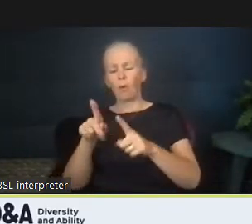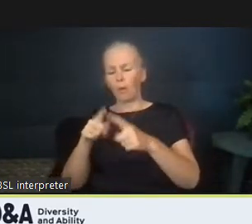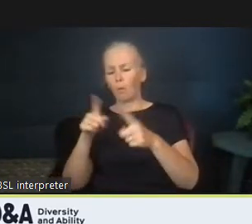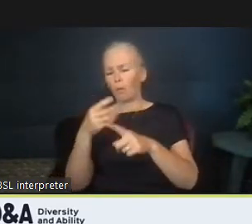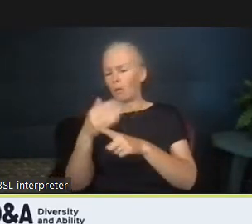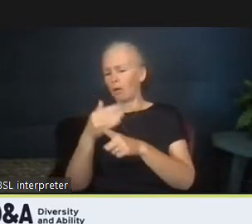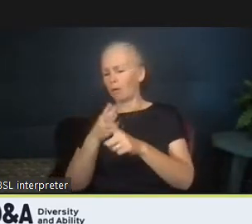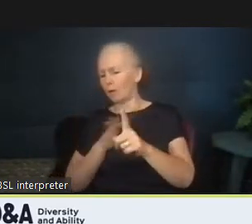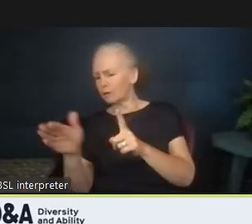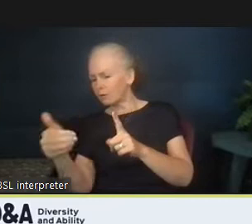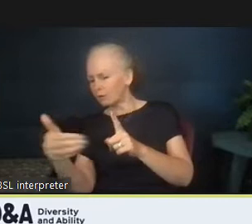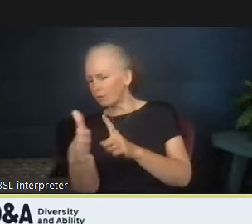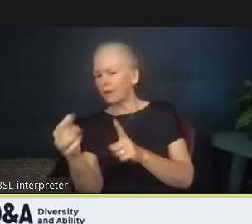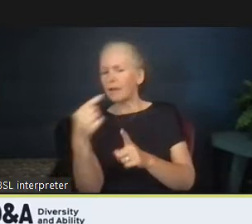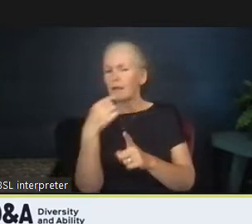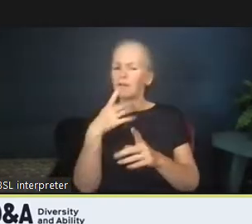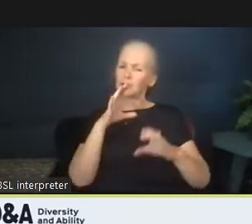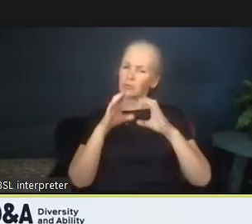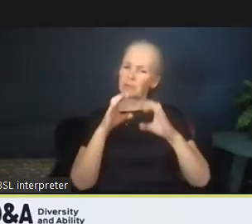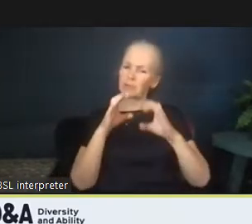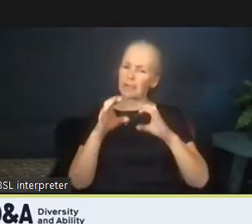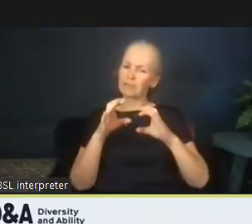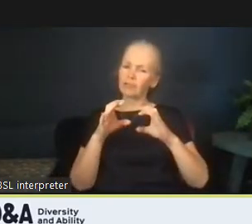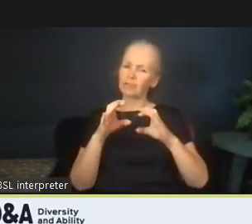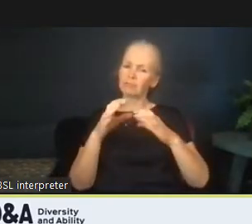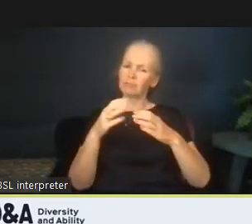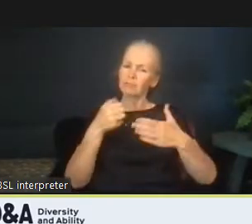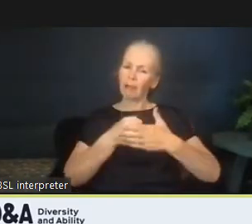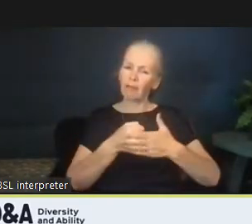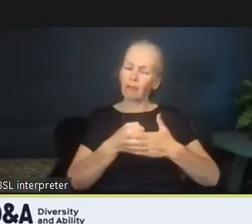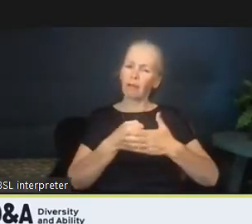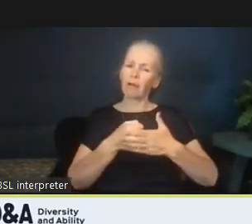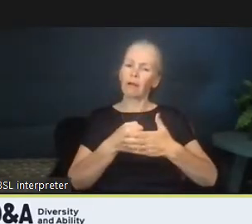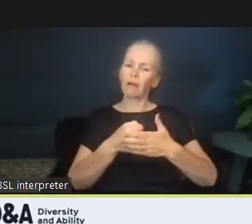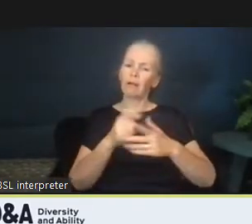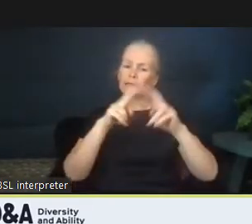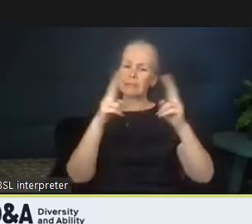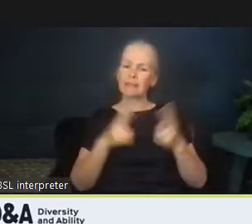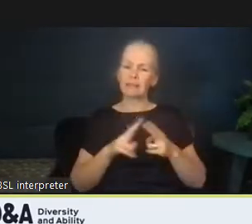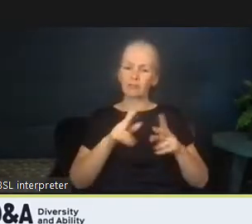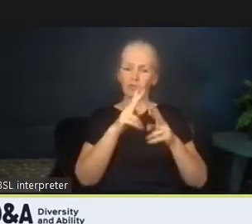whether I'm facing a communicative barrier because international student whose first language